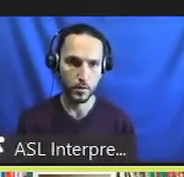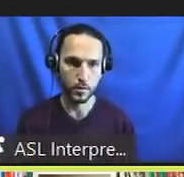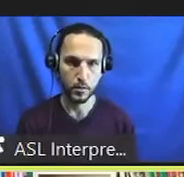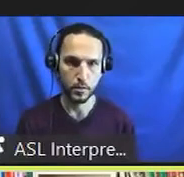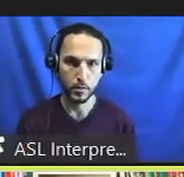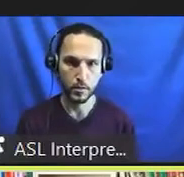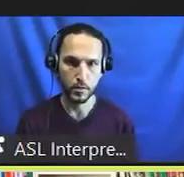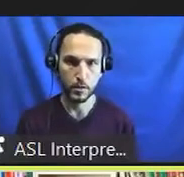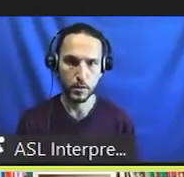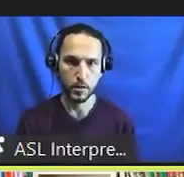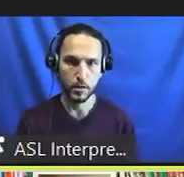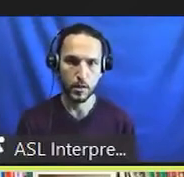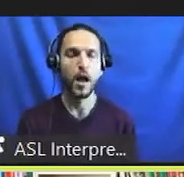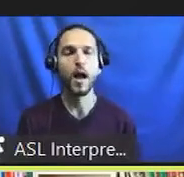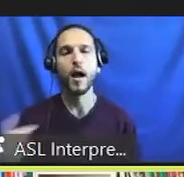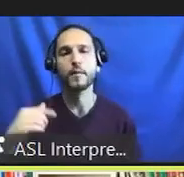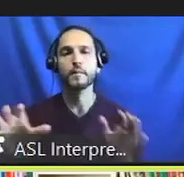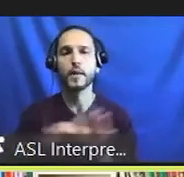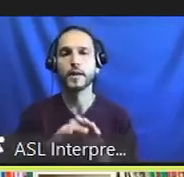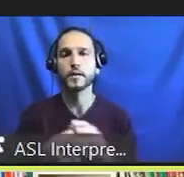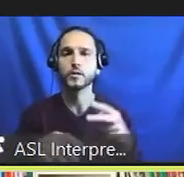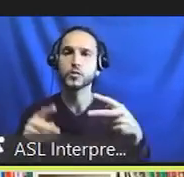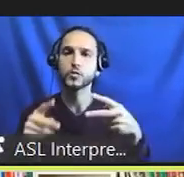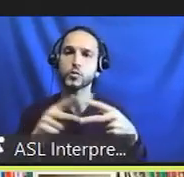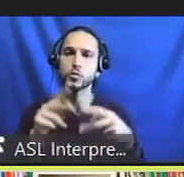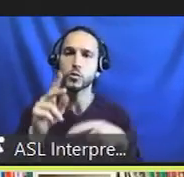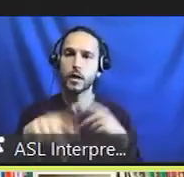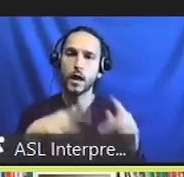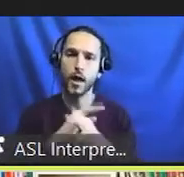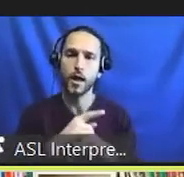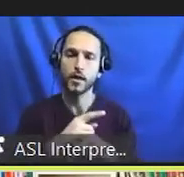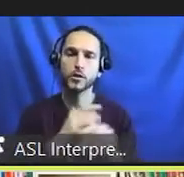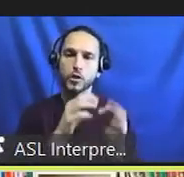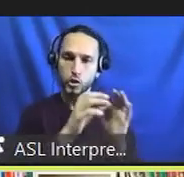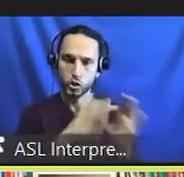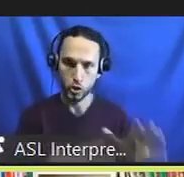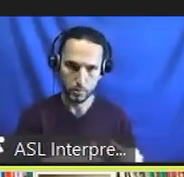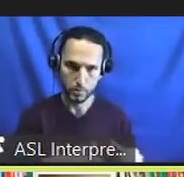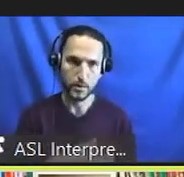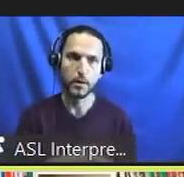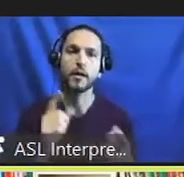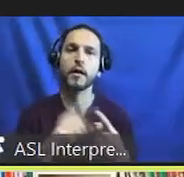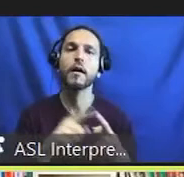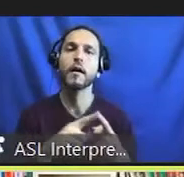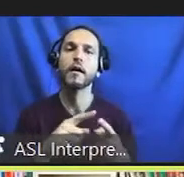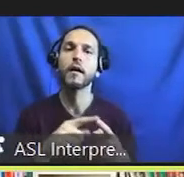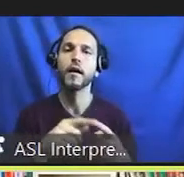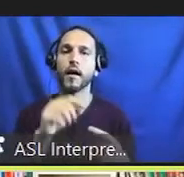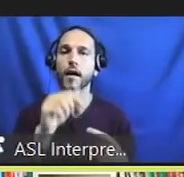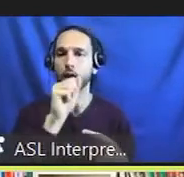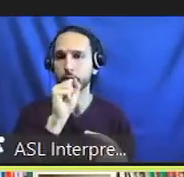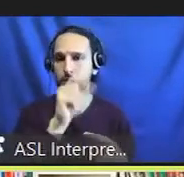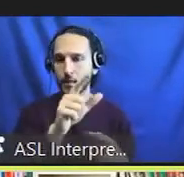I've chosen two types of interpreters to talk about here in this section. One is American Sign Language, ASL,